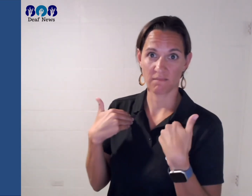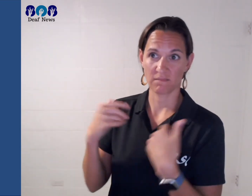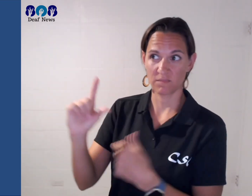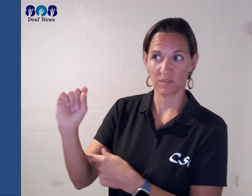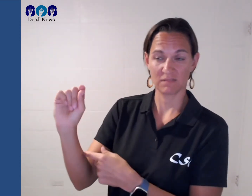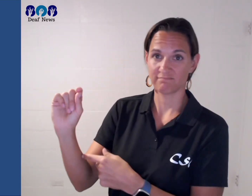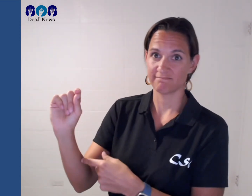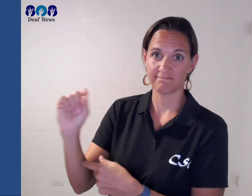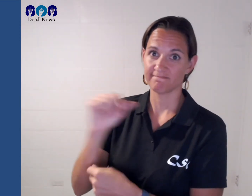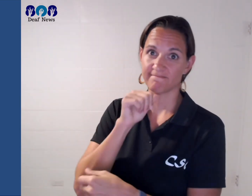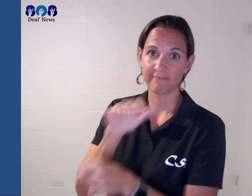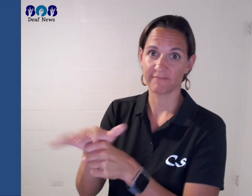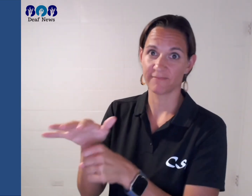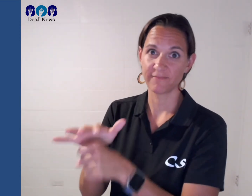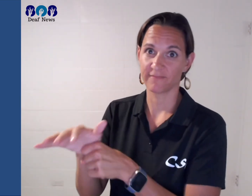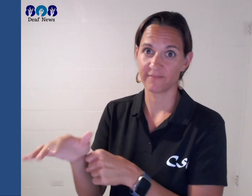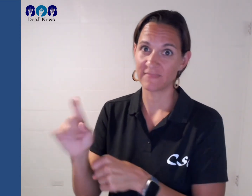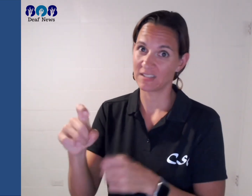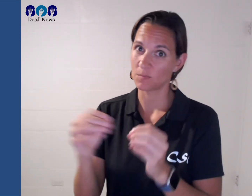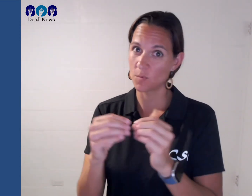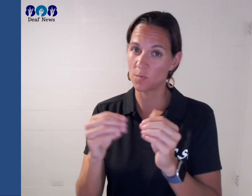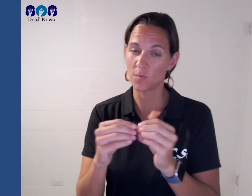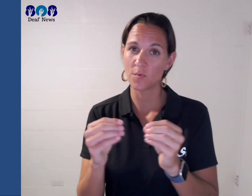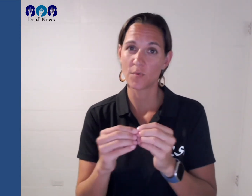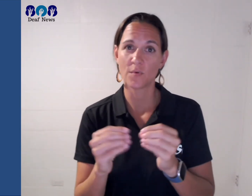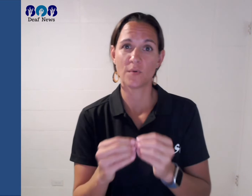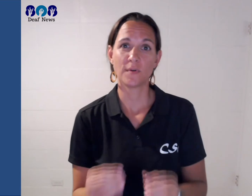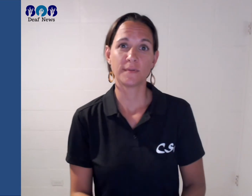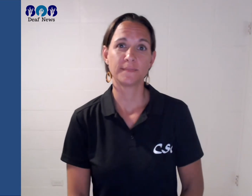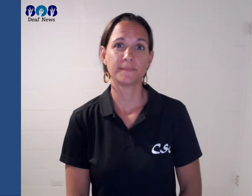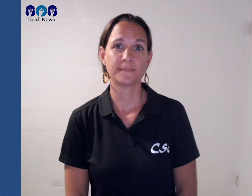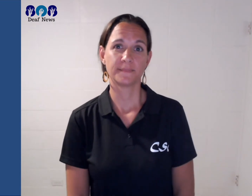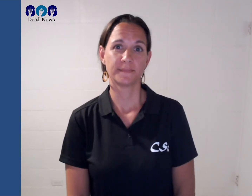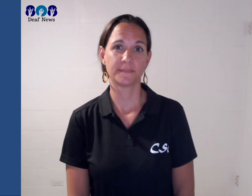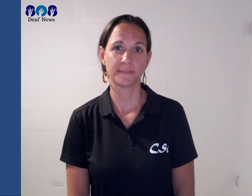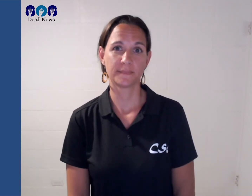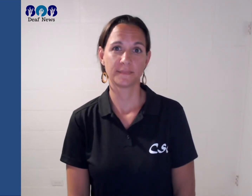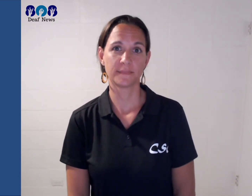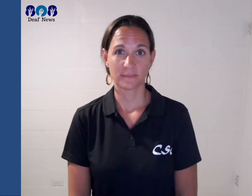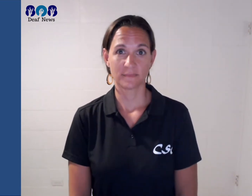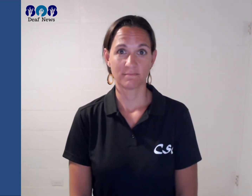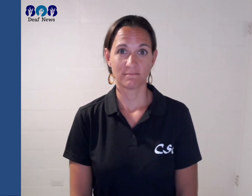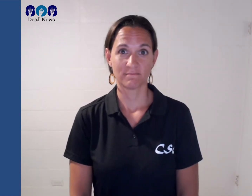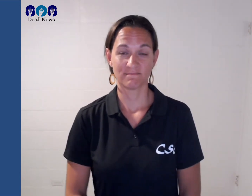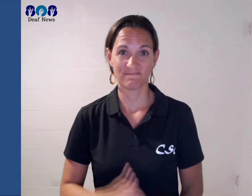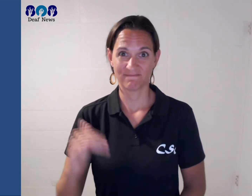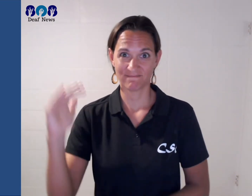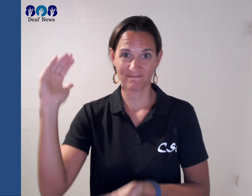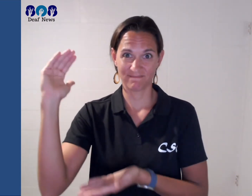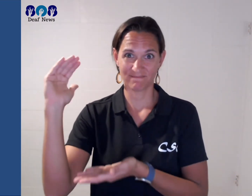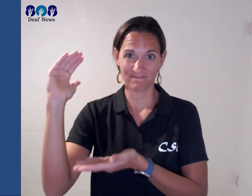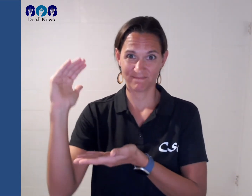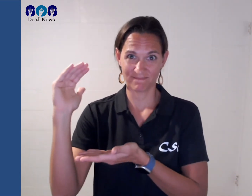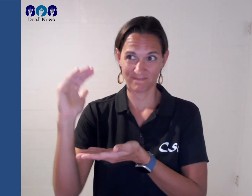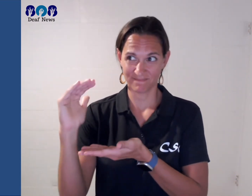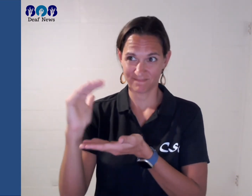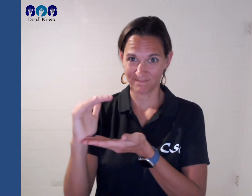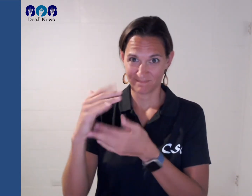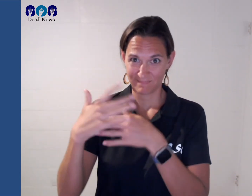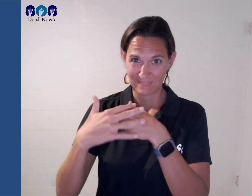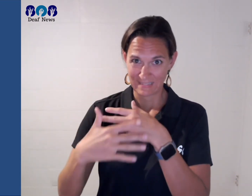hospitals have available. Twenty pints is not enough. As the depleting of blood continues,